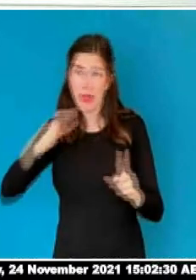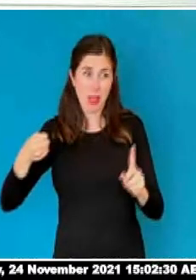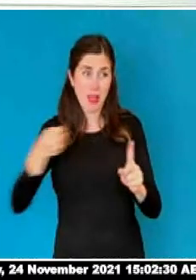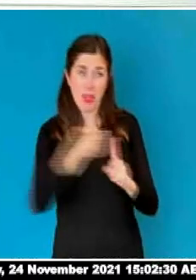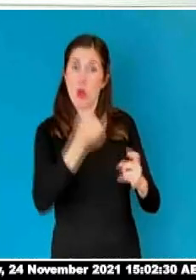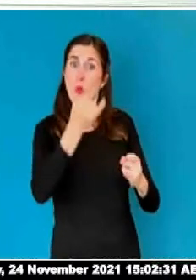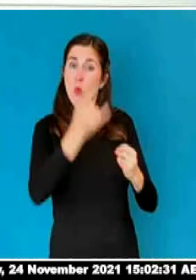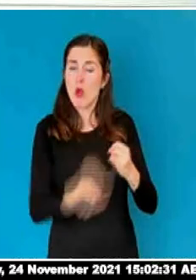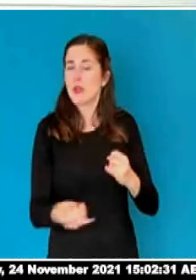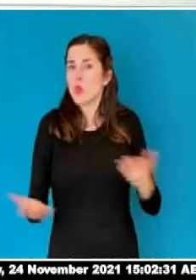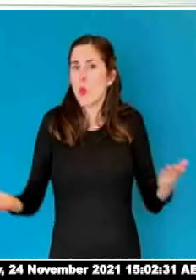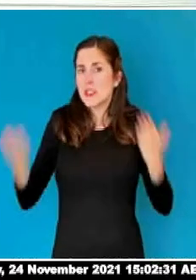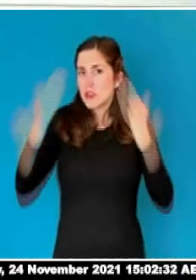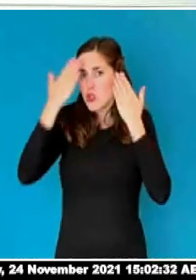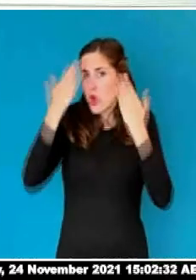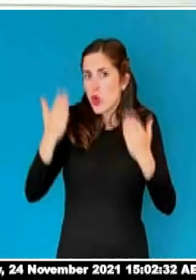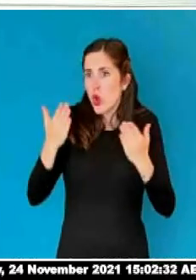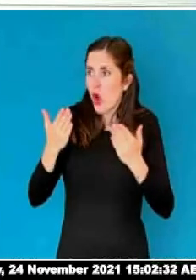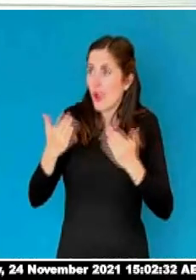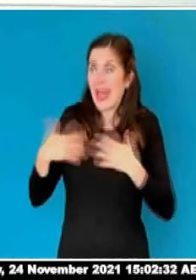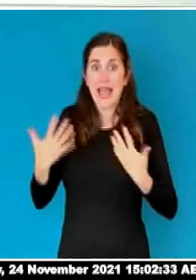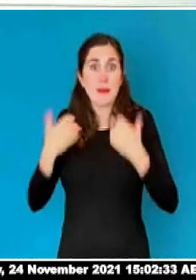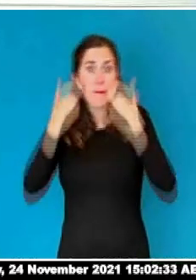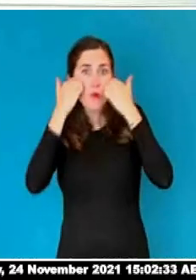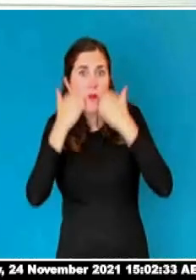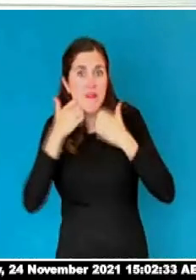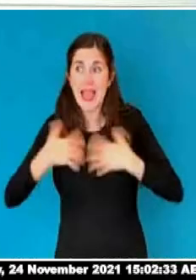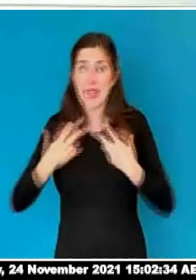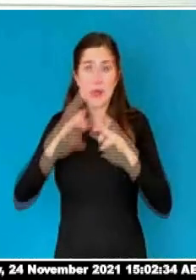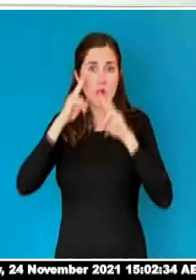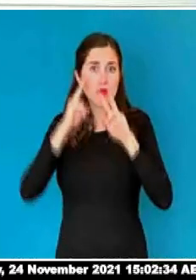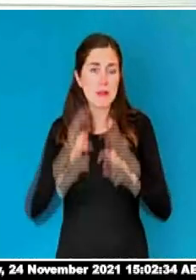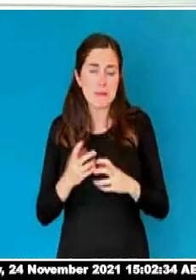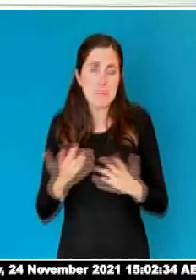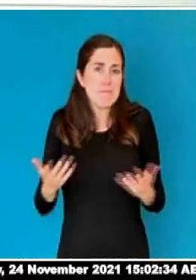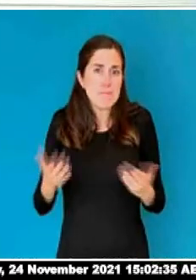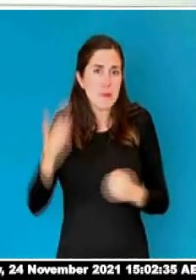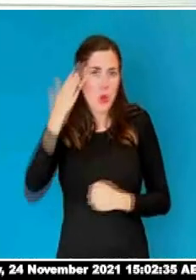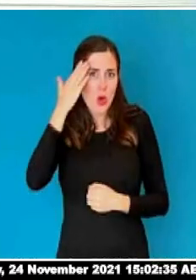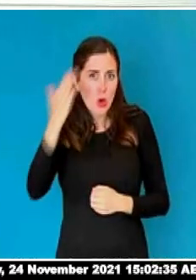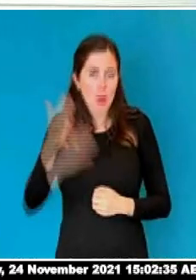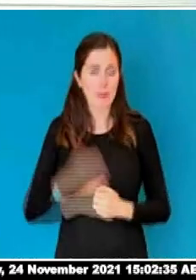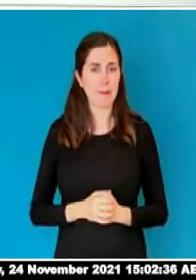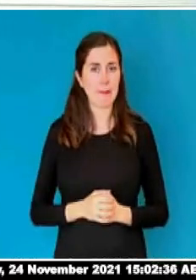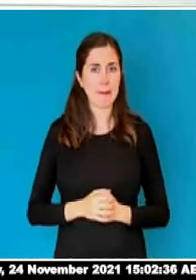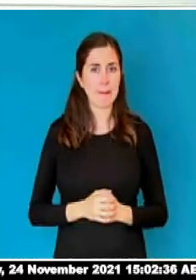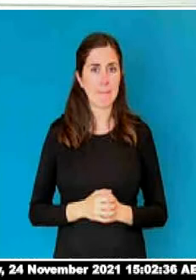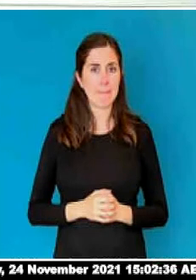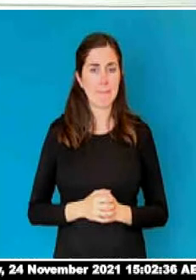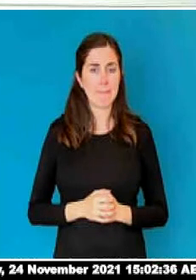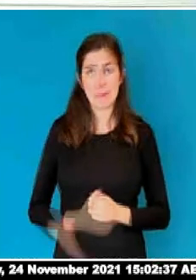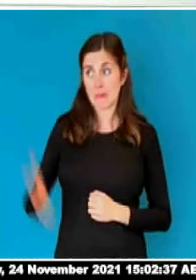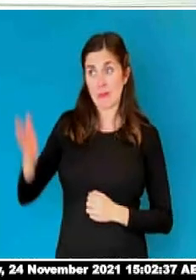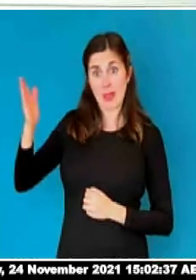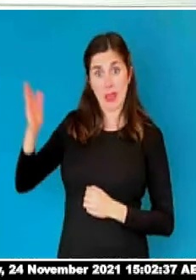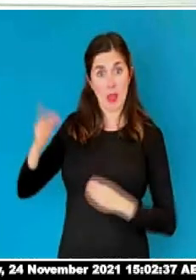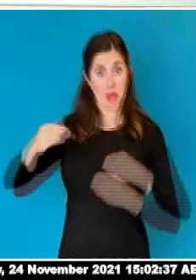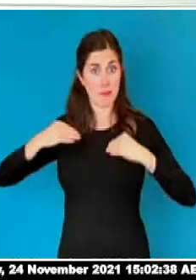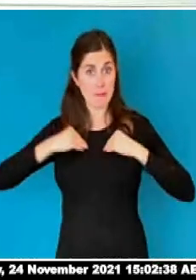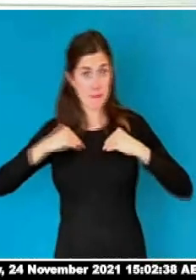workplace. And that the employer's obligation is to ensure, as far as